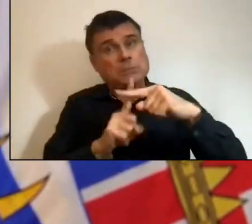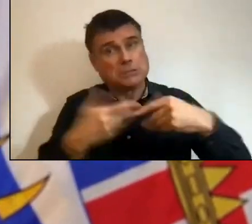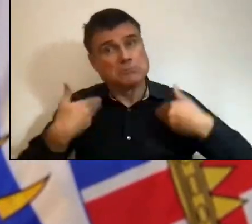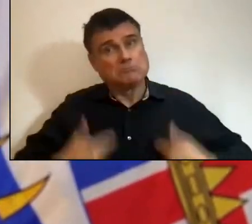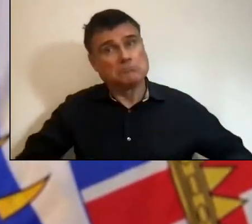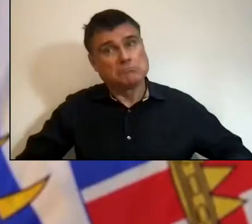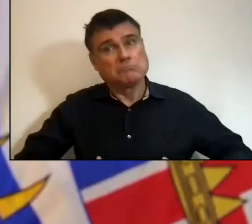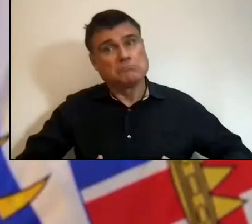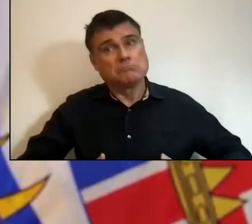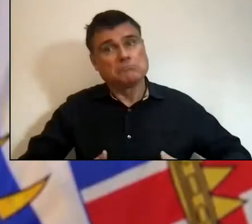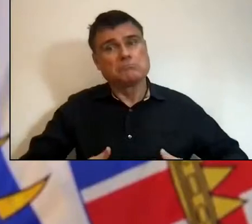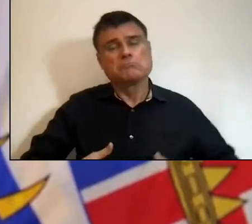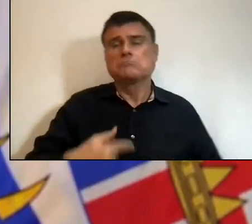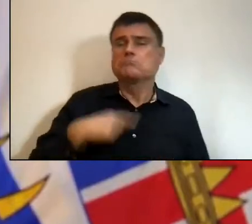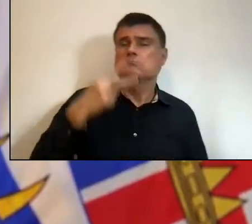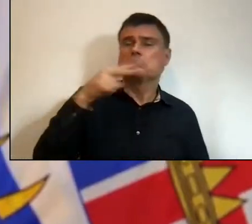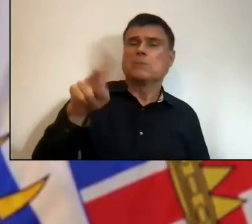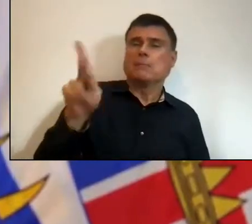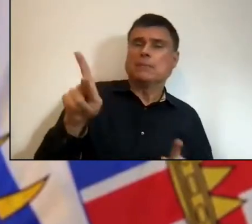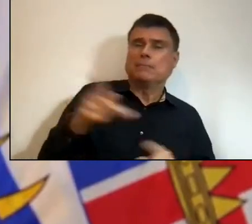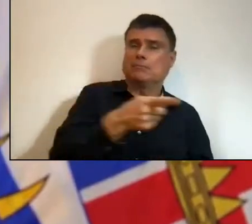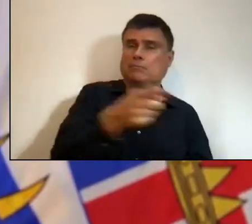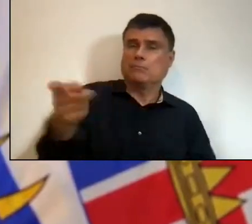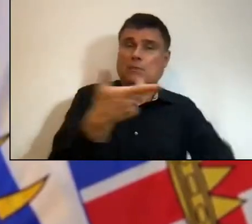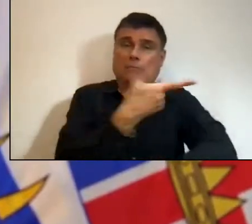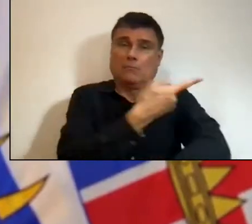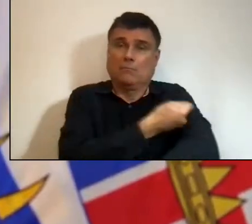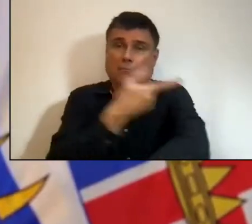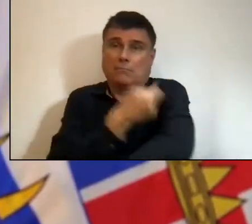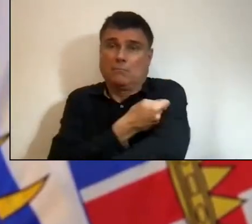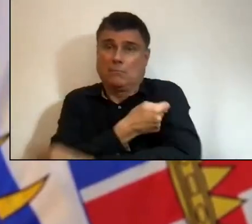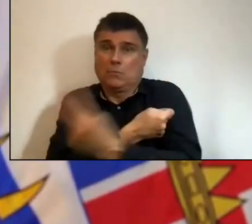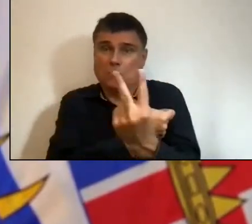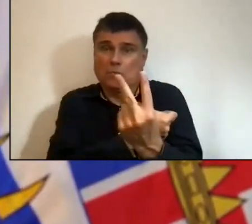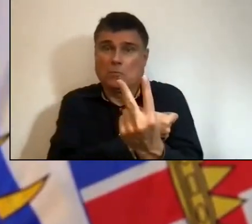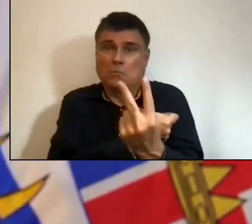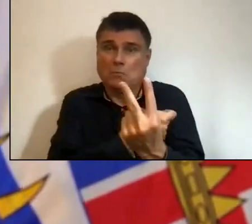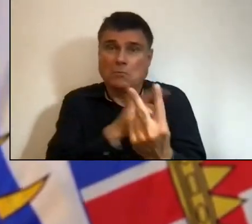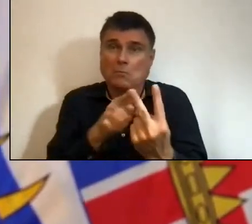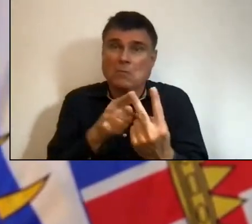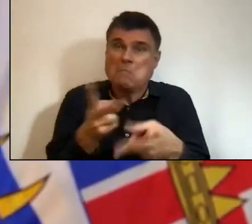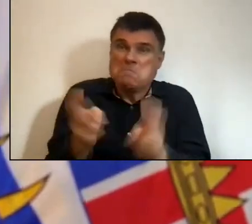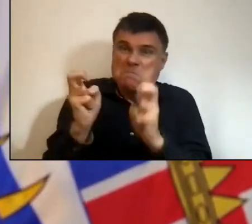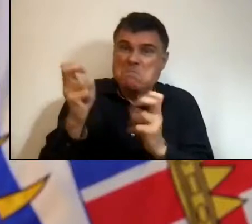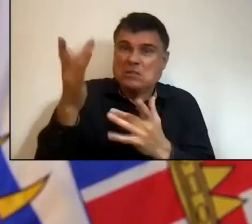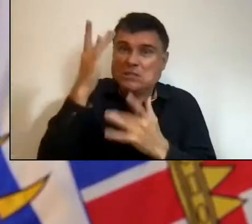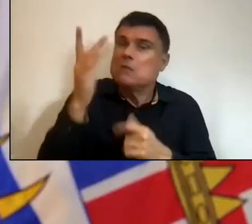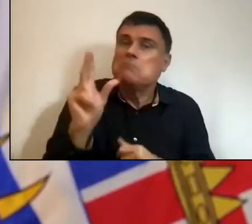vaccinated that don't have a severe illness and don't end up in hospital that we have good strong protection and we know